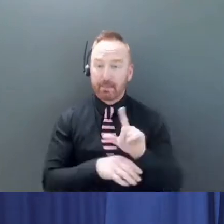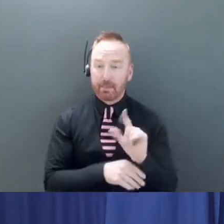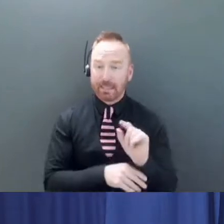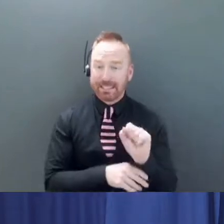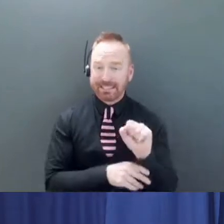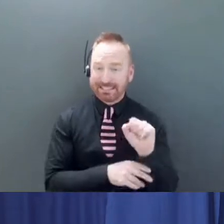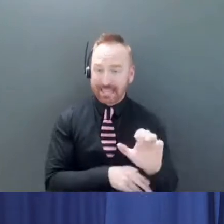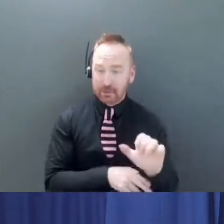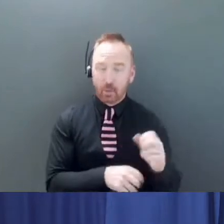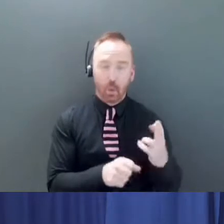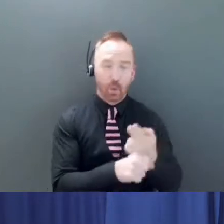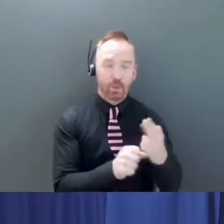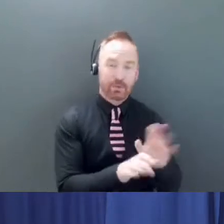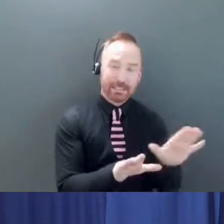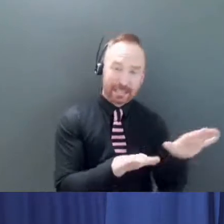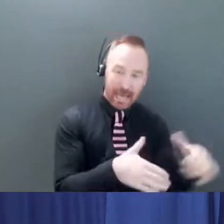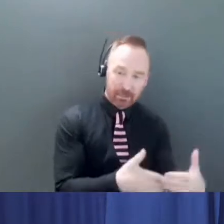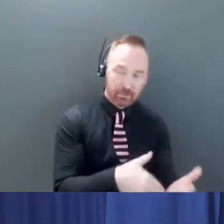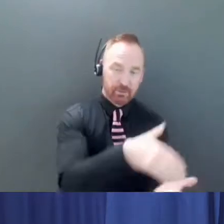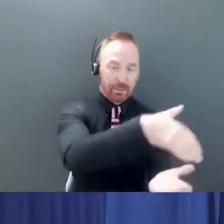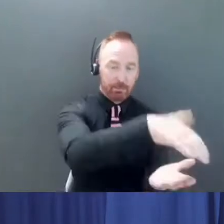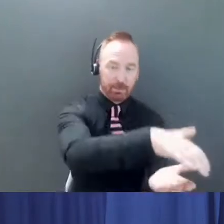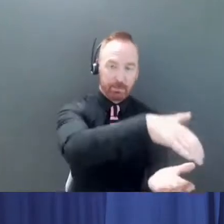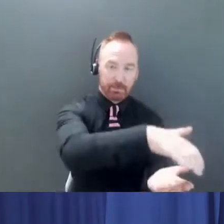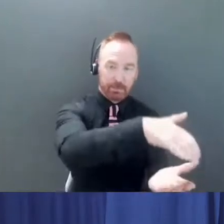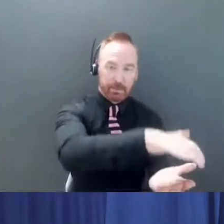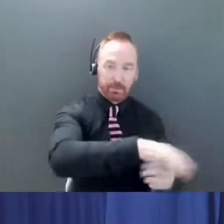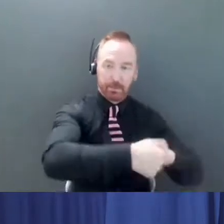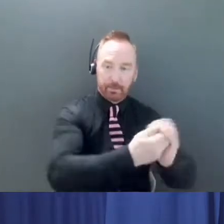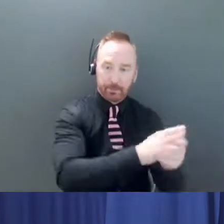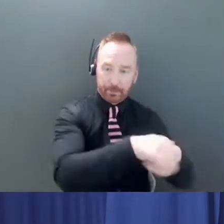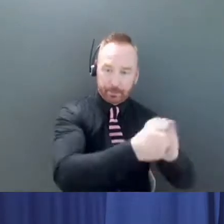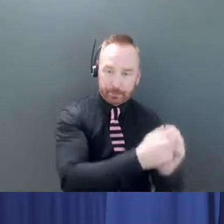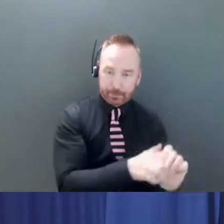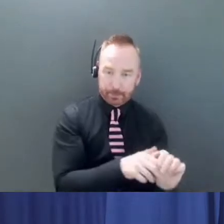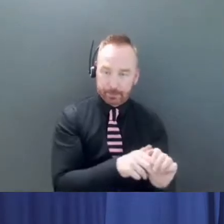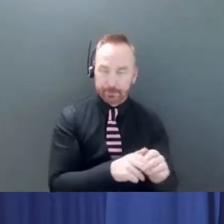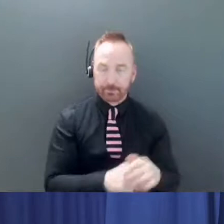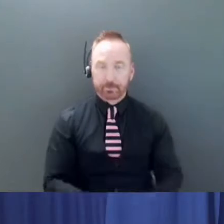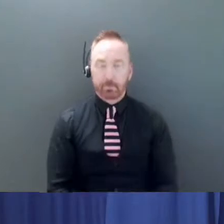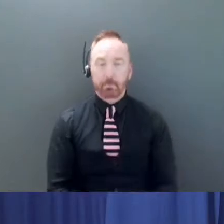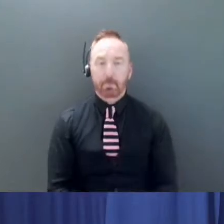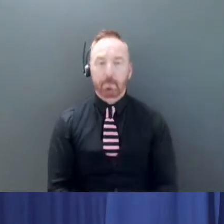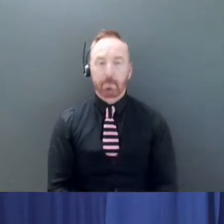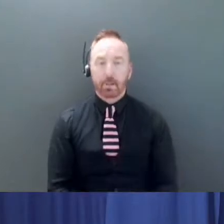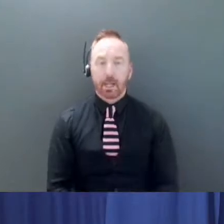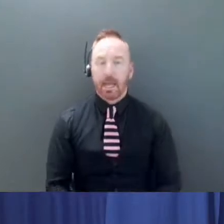And last and certainly not least masking.